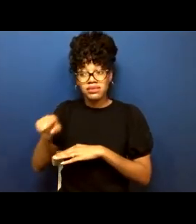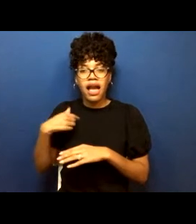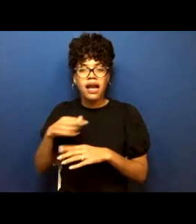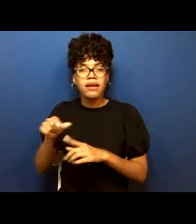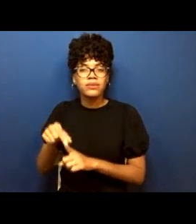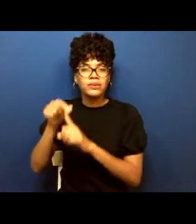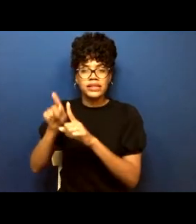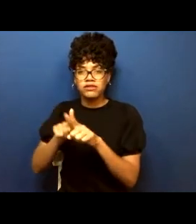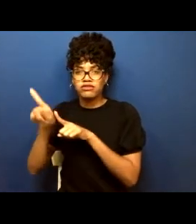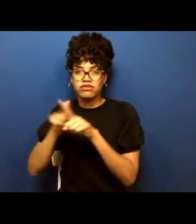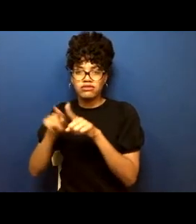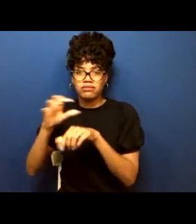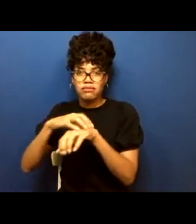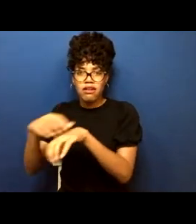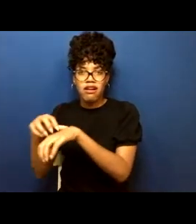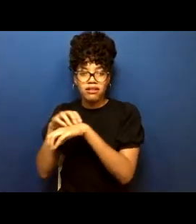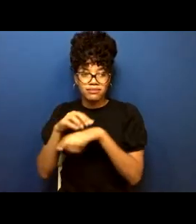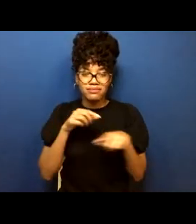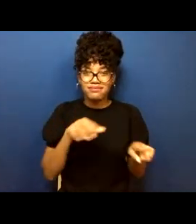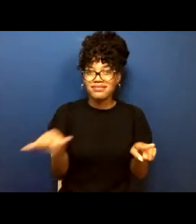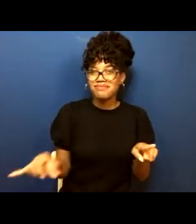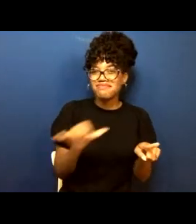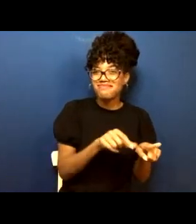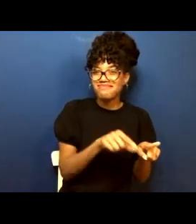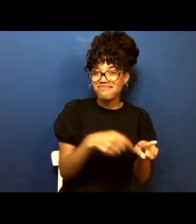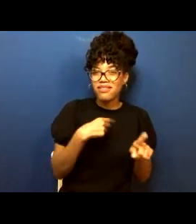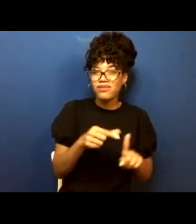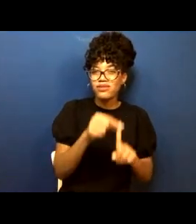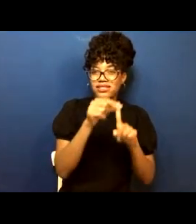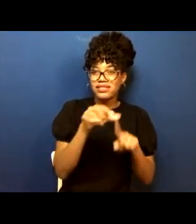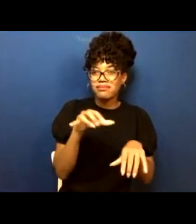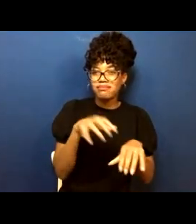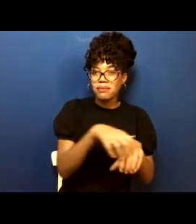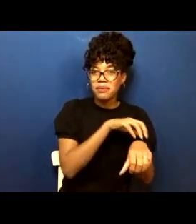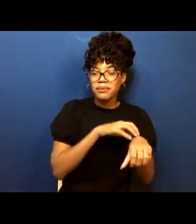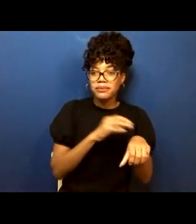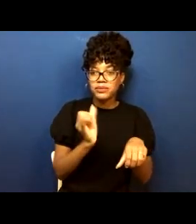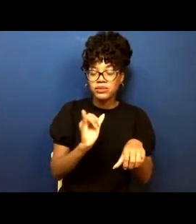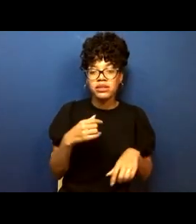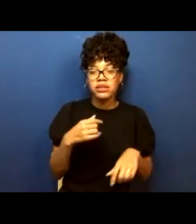And these unique patterns help us identify this individual and recognize it year after year.